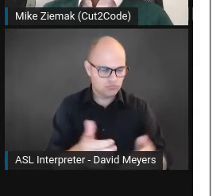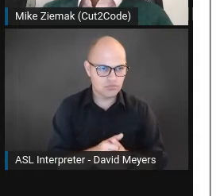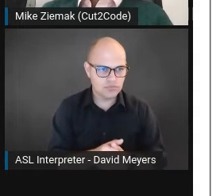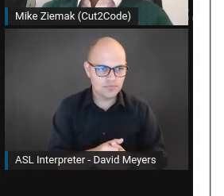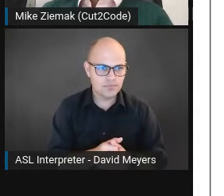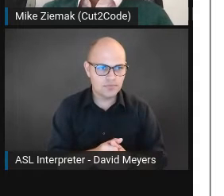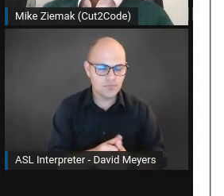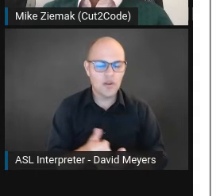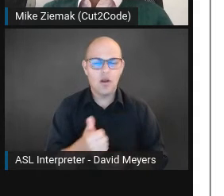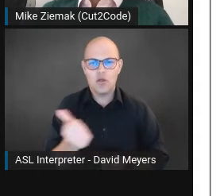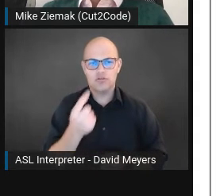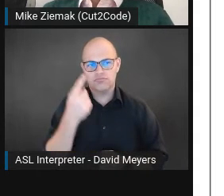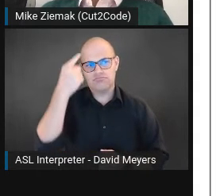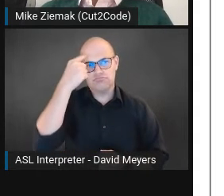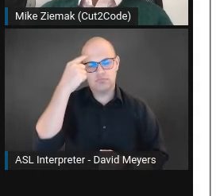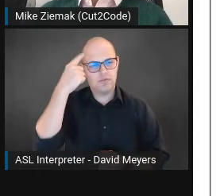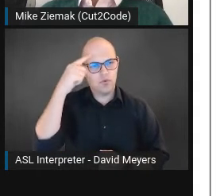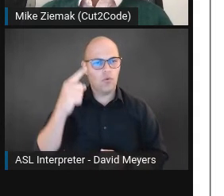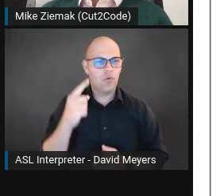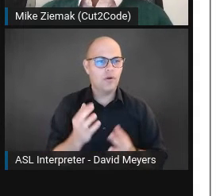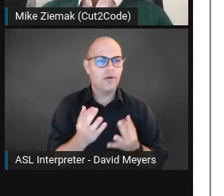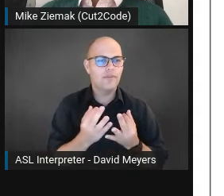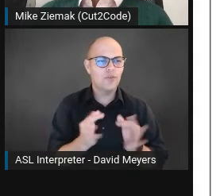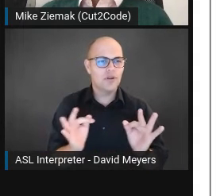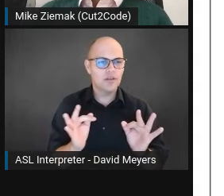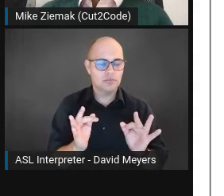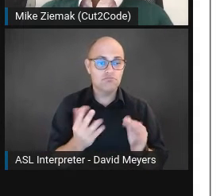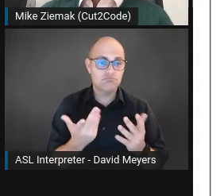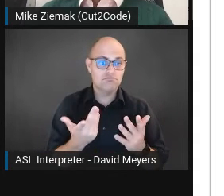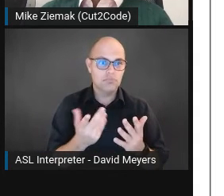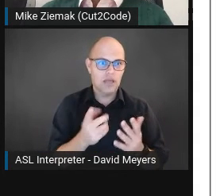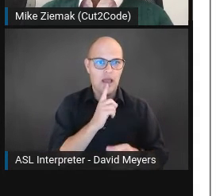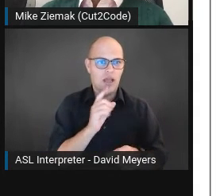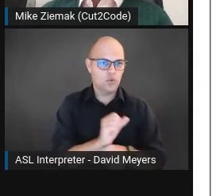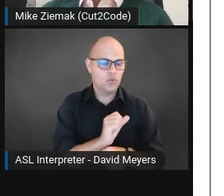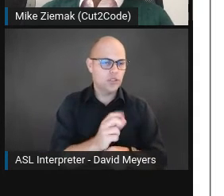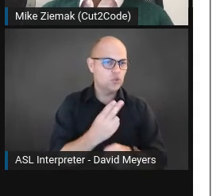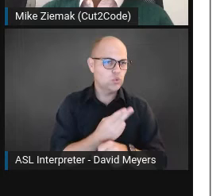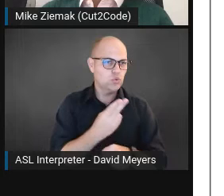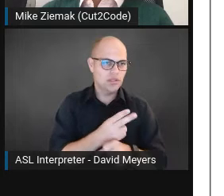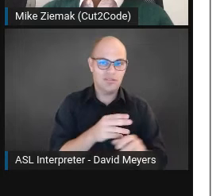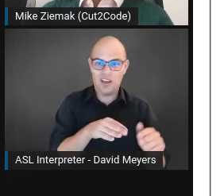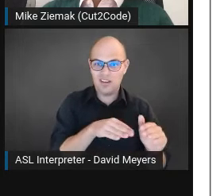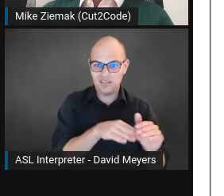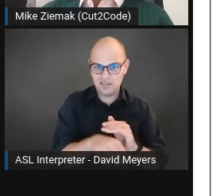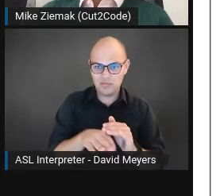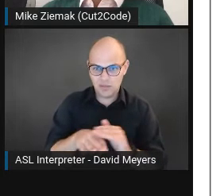to the free alternatives, is the accessibilitychecker.org, which provides a rather detailed report on the exact elements.